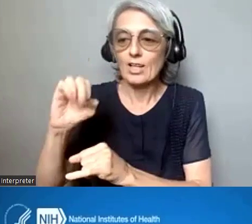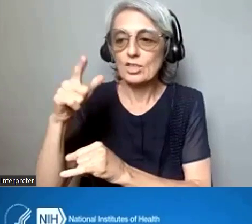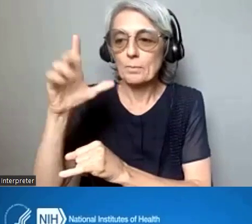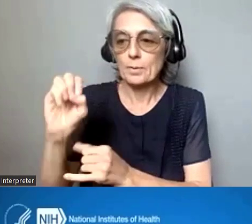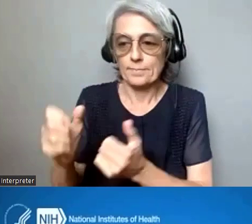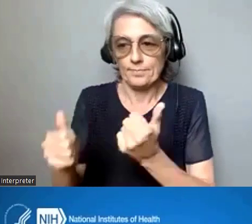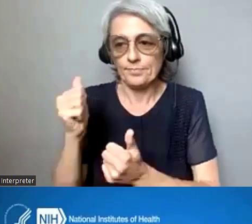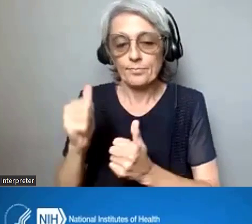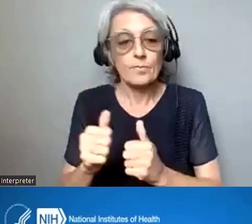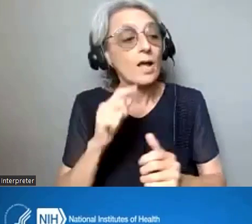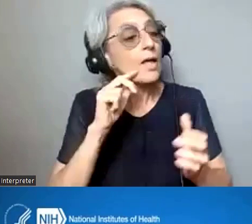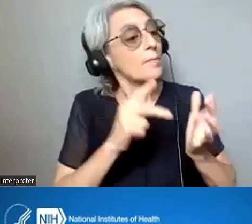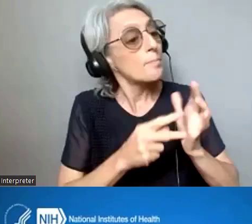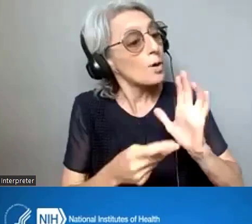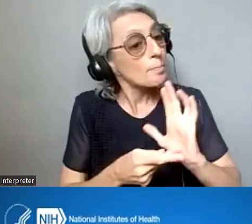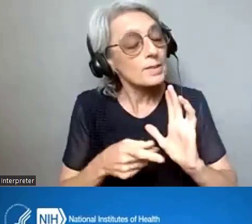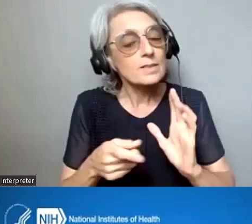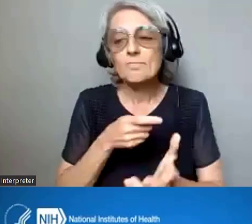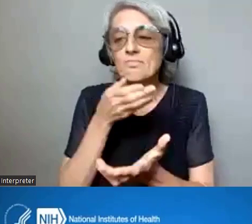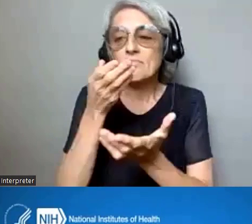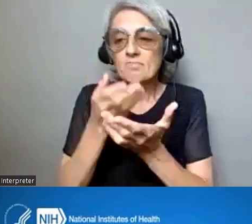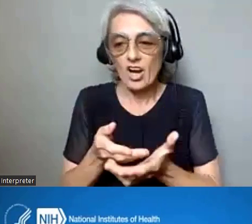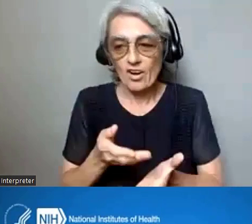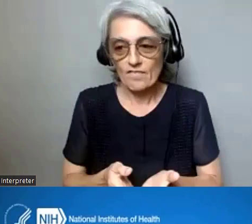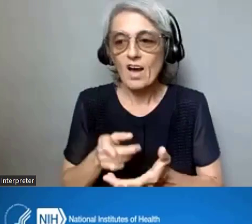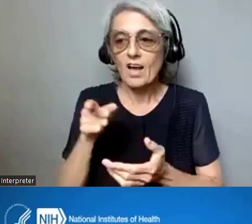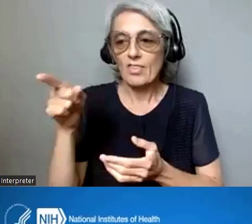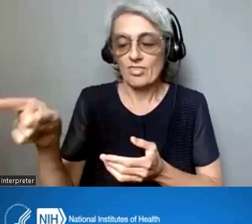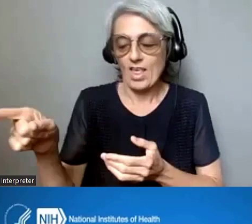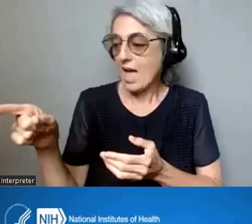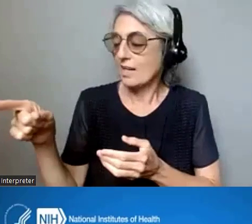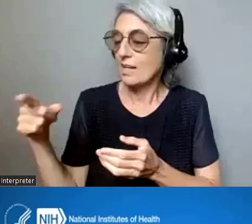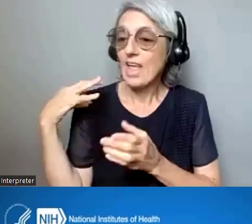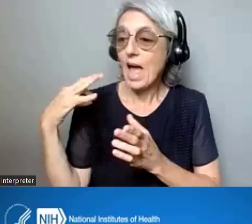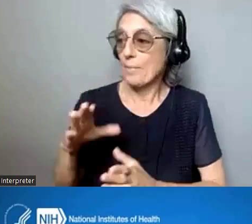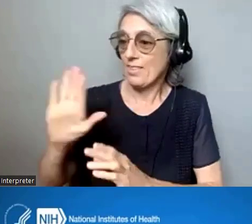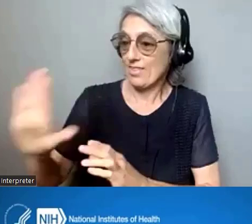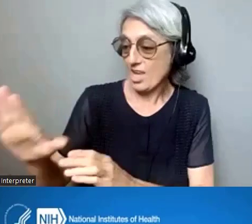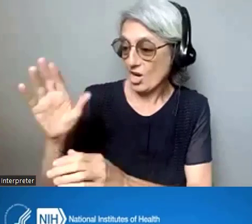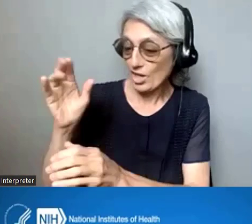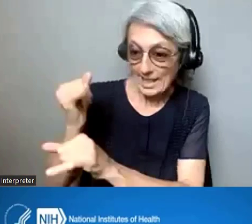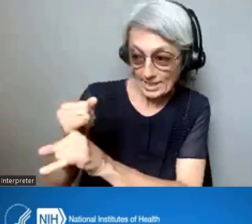is to verify the eligibility of the applicant's institution at the time of the application submission.